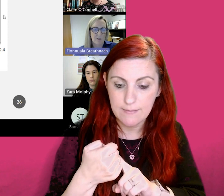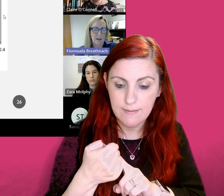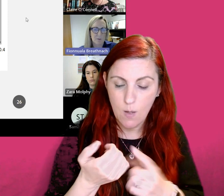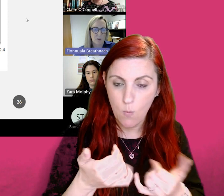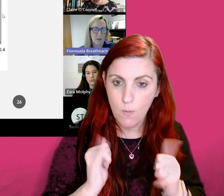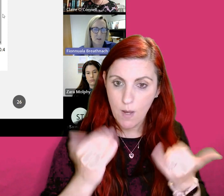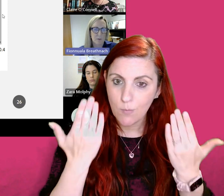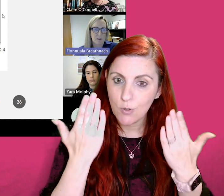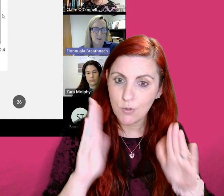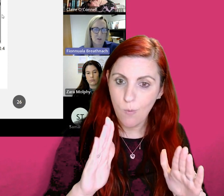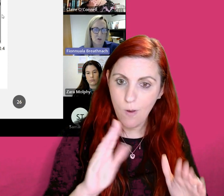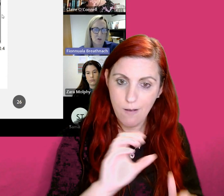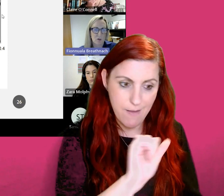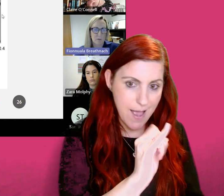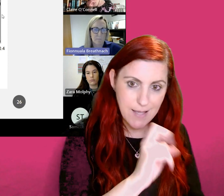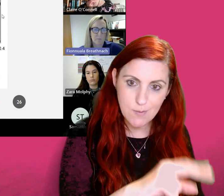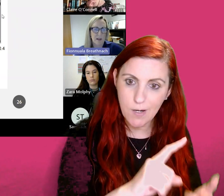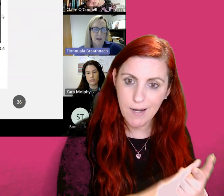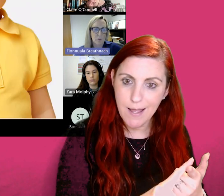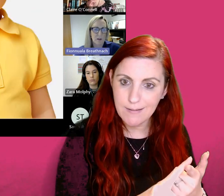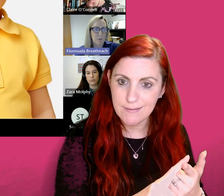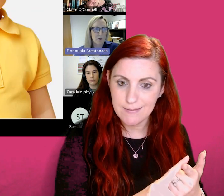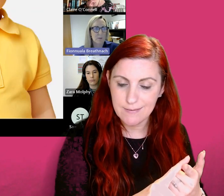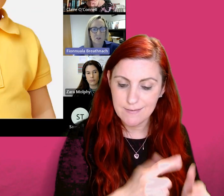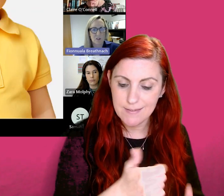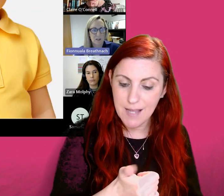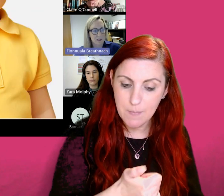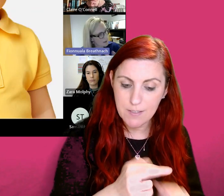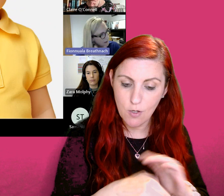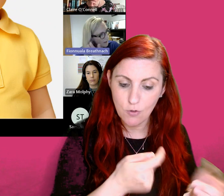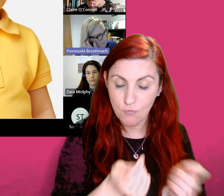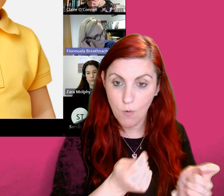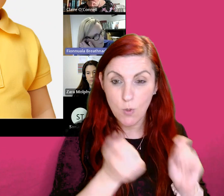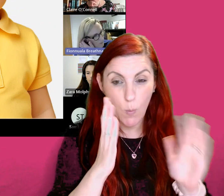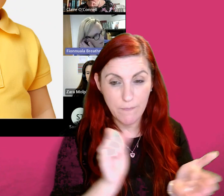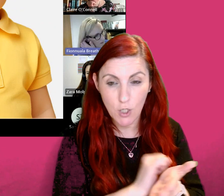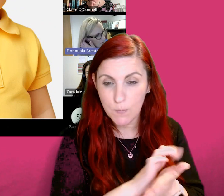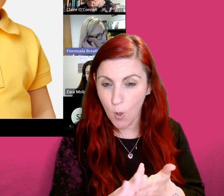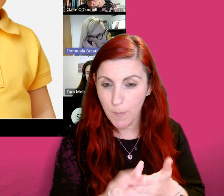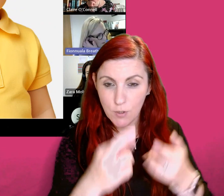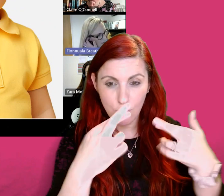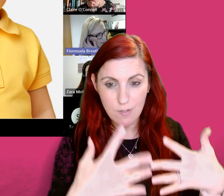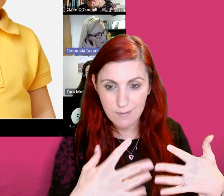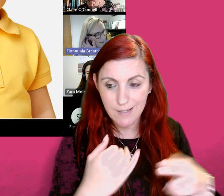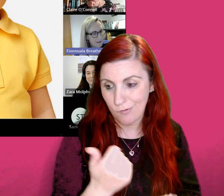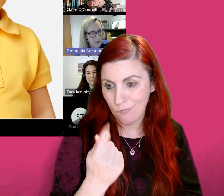of aspirin and diabetes control and we have published that um paper in recent weeks in